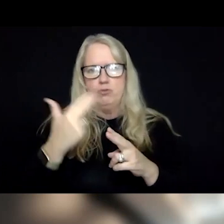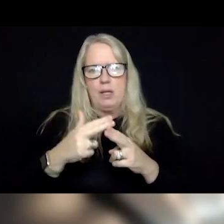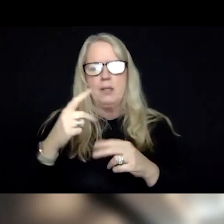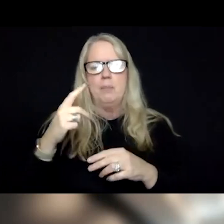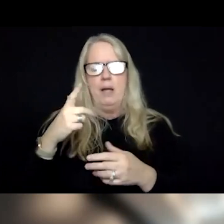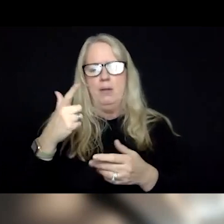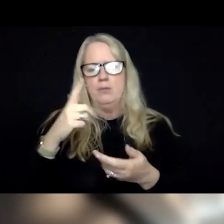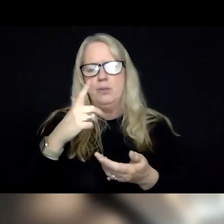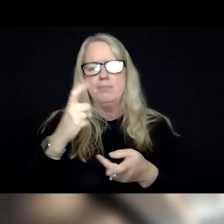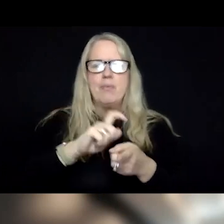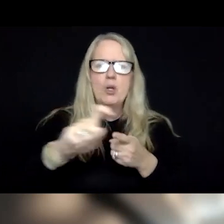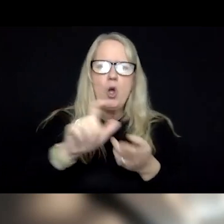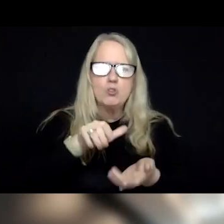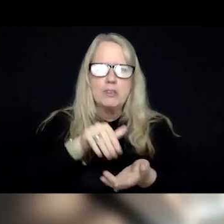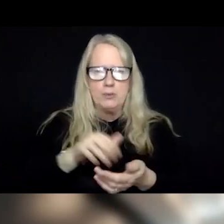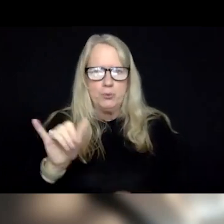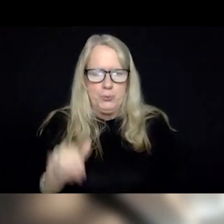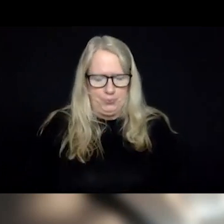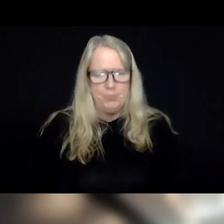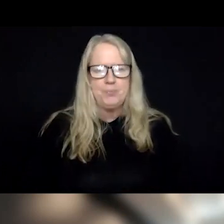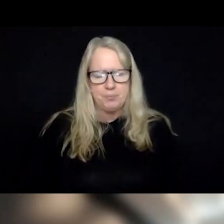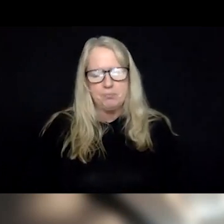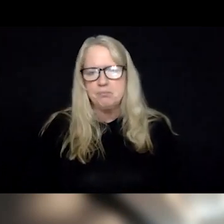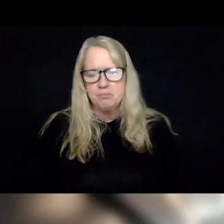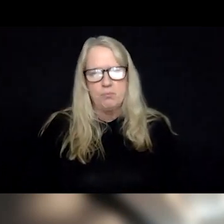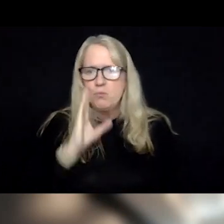CAPACITY AS WELL. WE WILL TRY TO KEEP THIS AS UPDATED AS